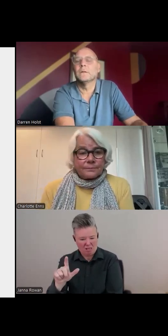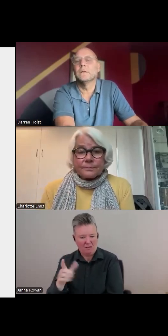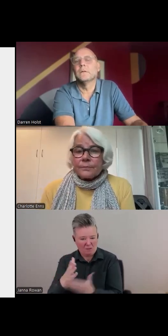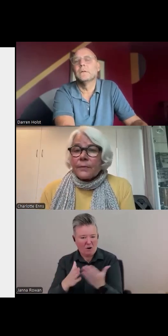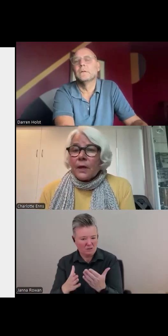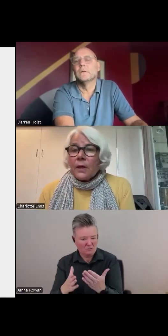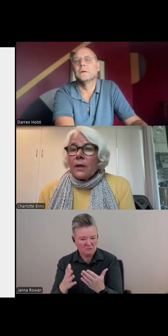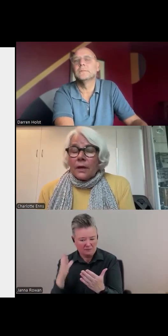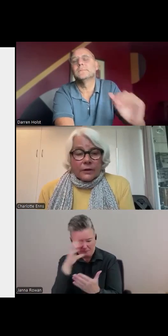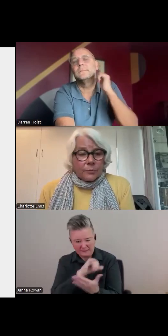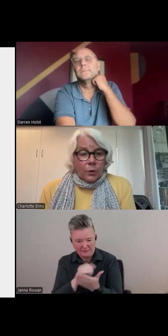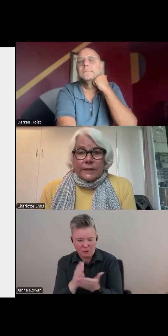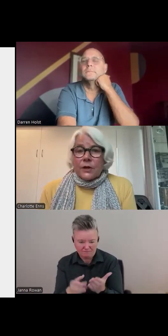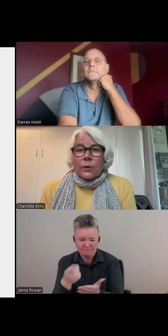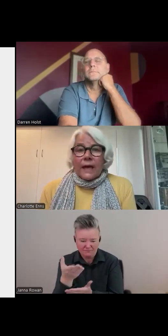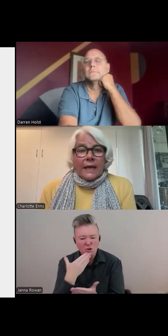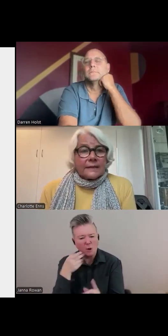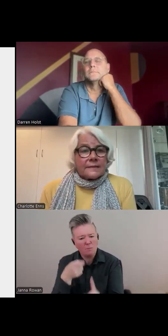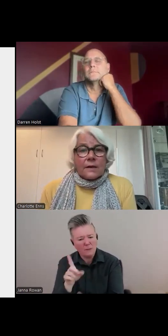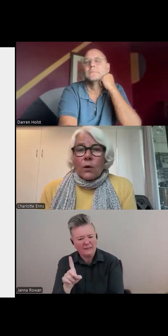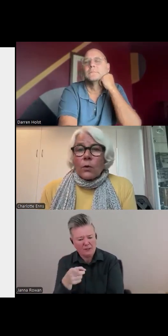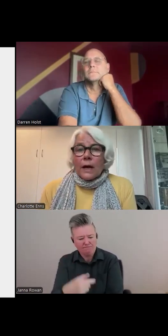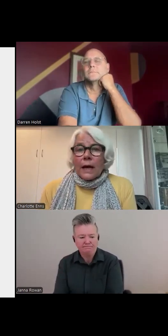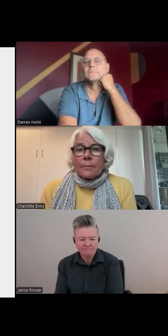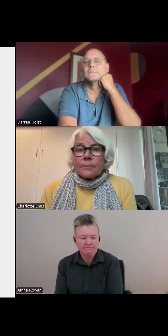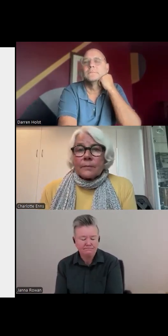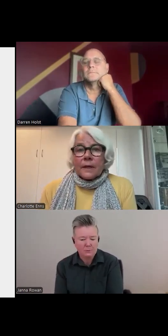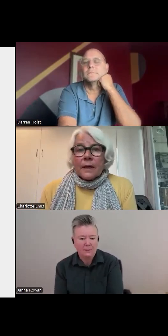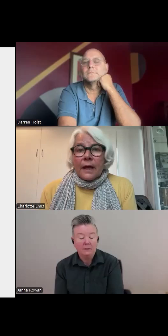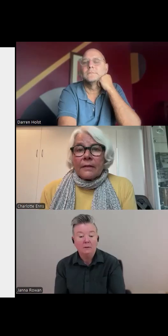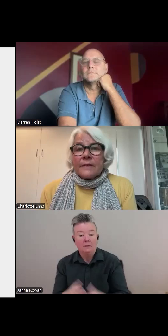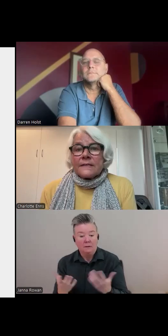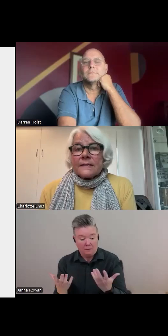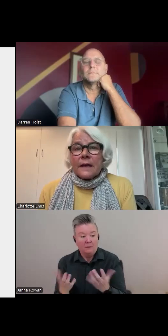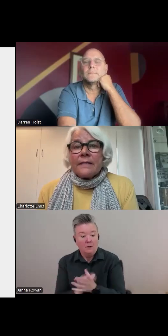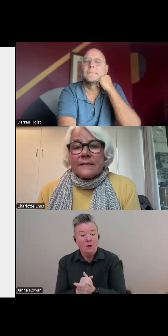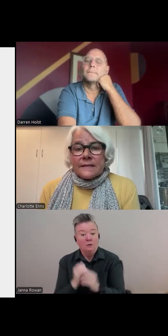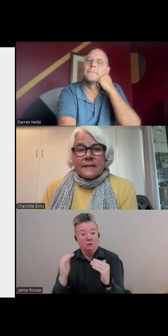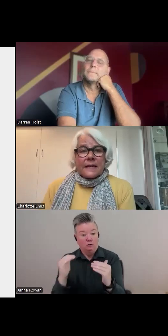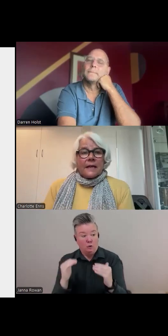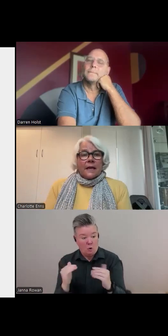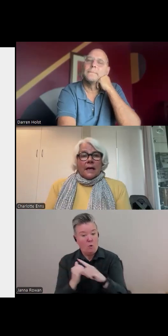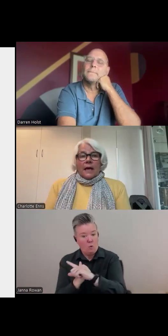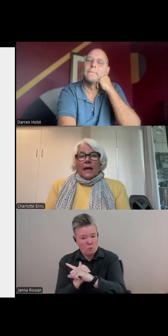of the grammar structure. Good point. Okay, so this--